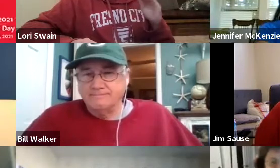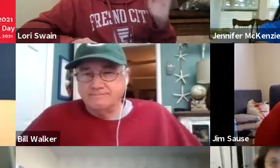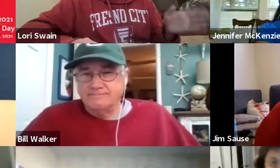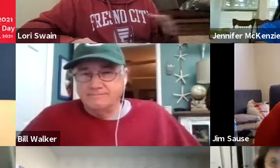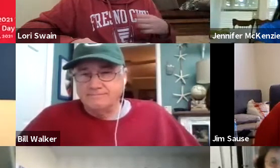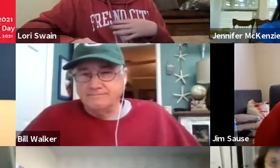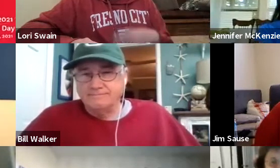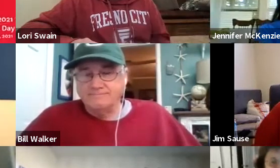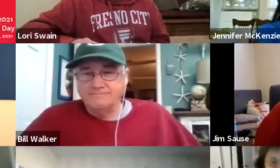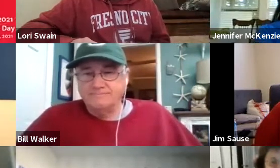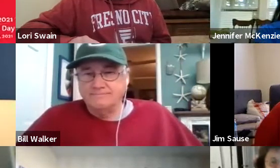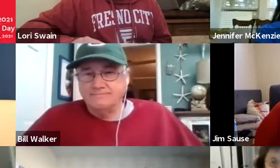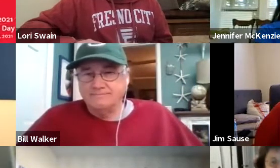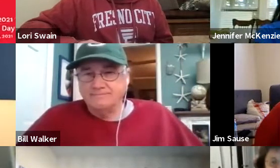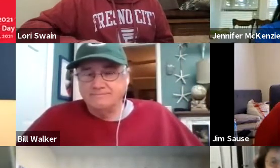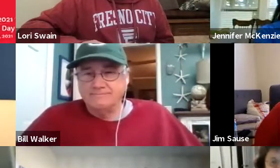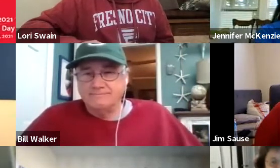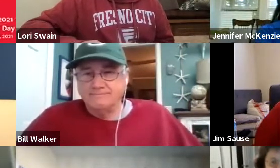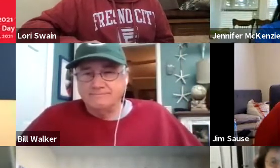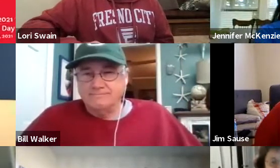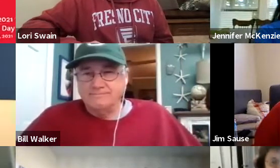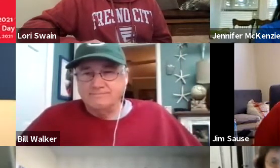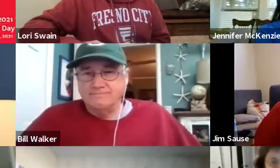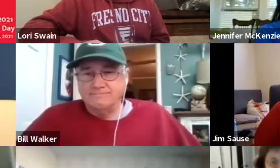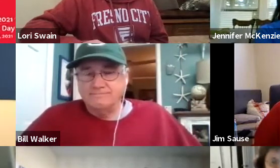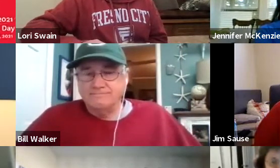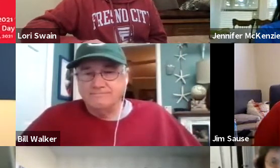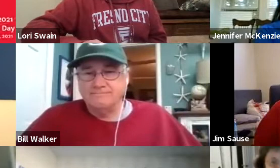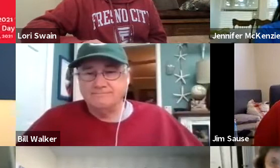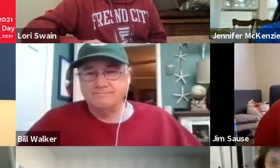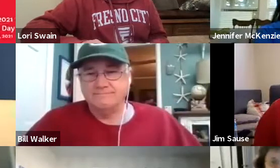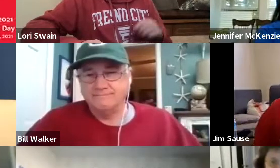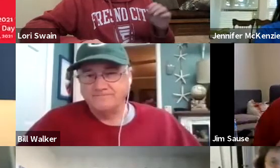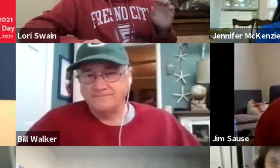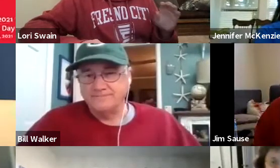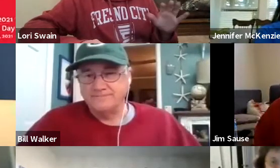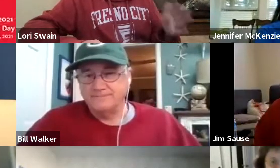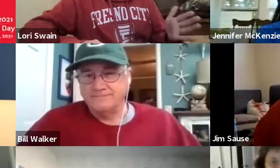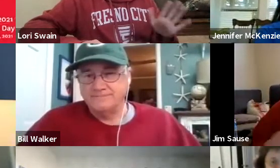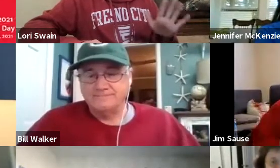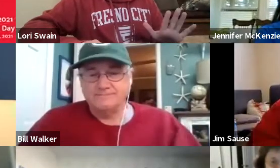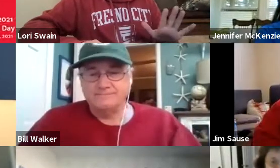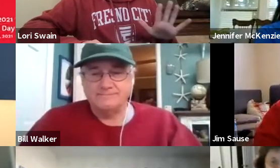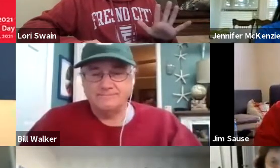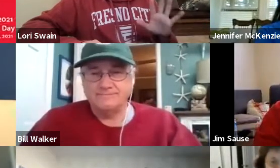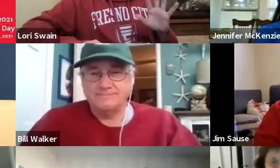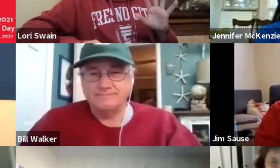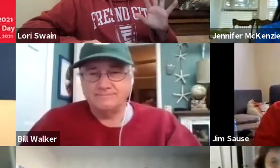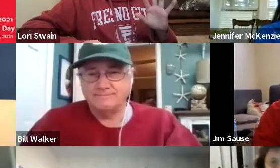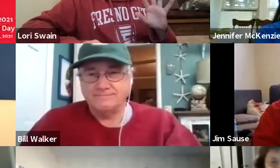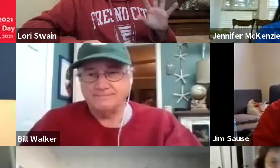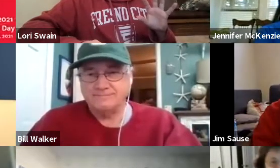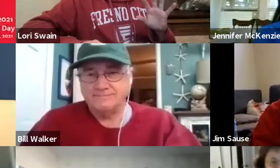make sure that things are getting done. And then we also facilitate counseling training. So we used to have five departments in the